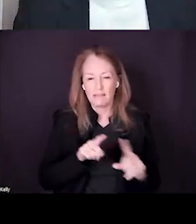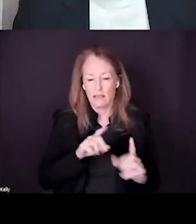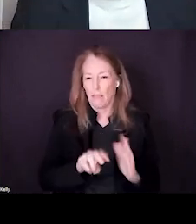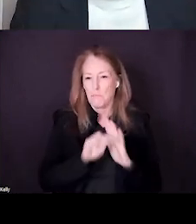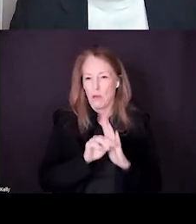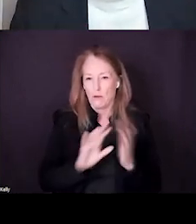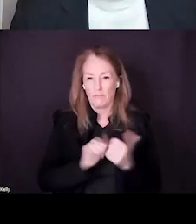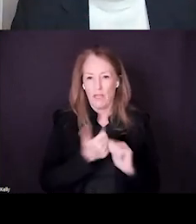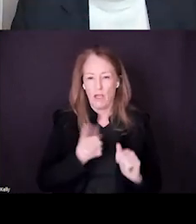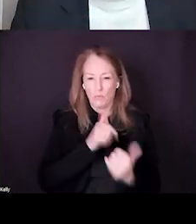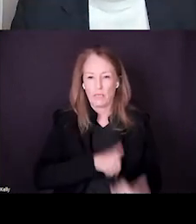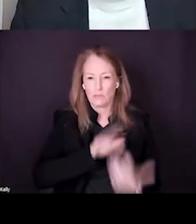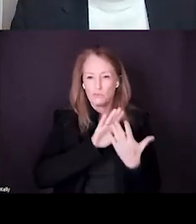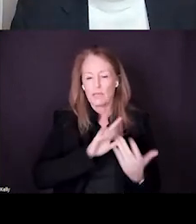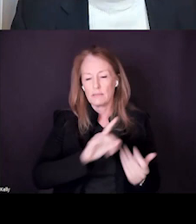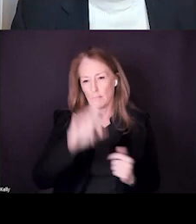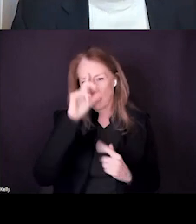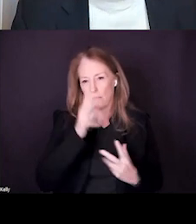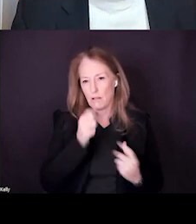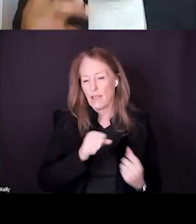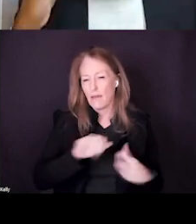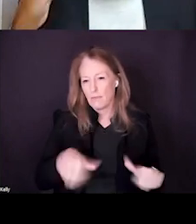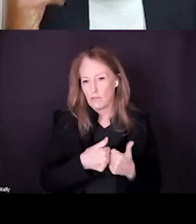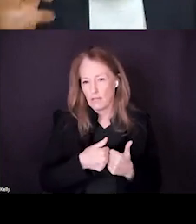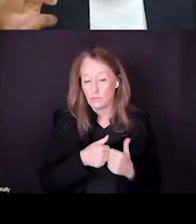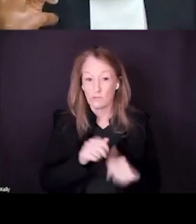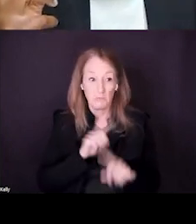HEALTH CHALLENGES. I WILL TELL YOU IS THAT IT CONSTRAINS OUR